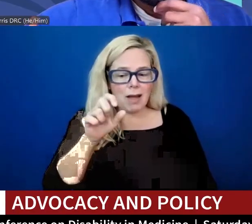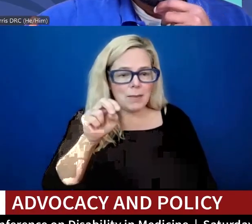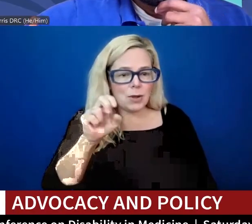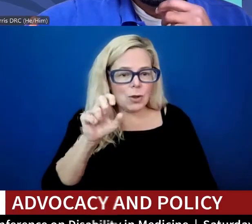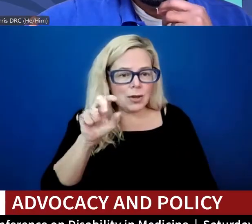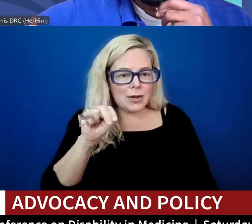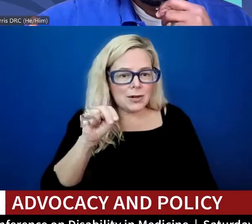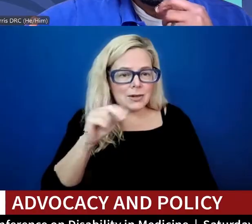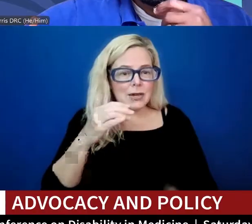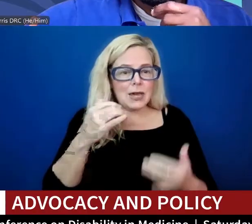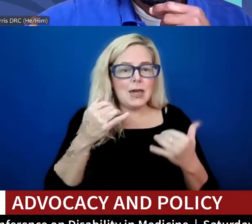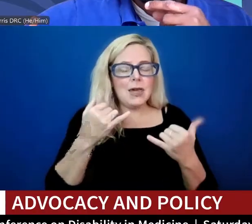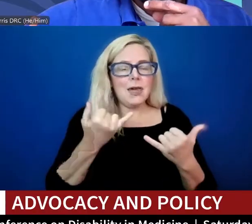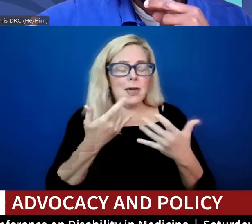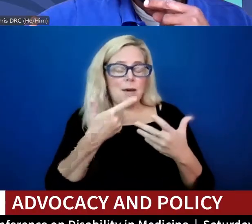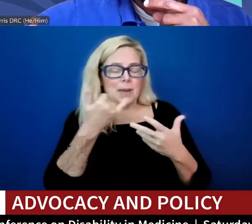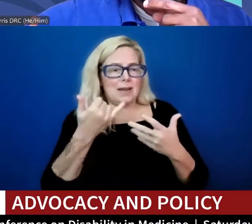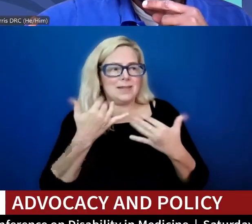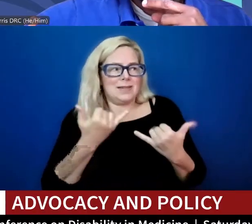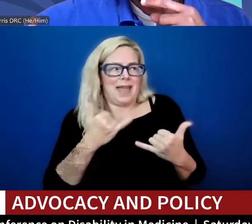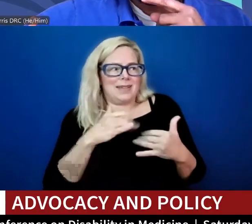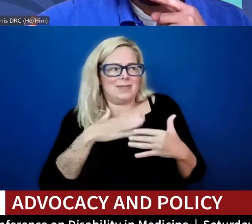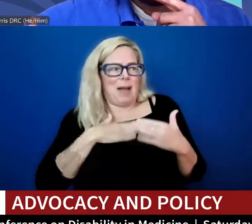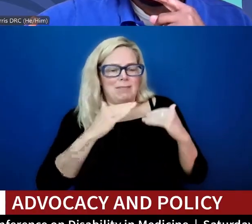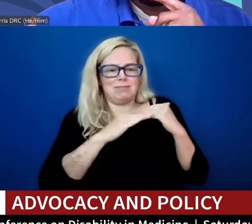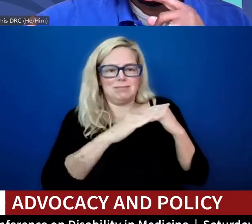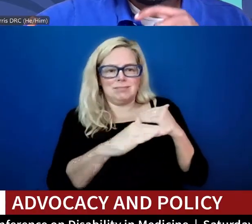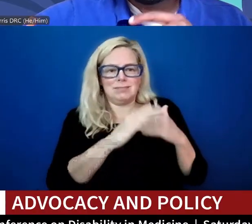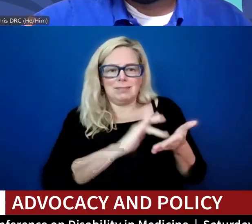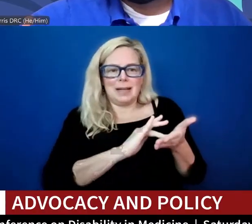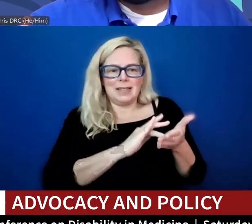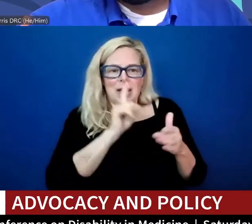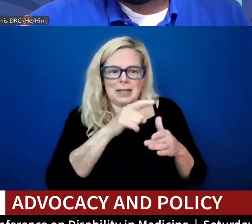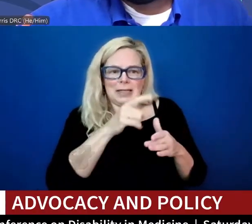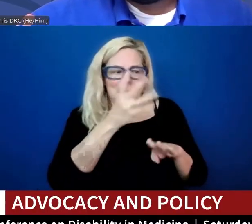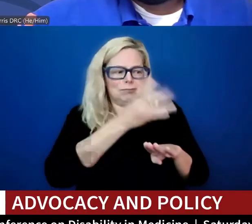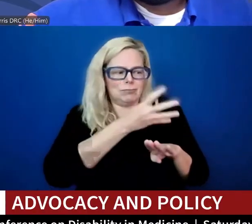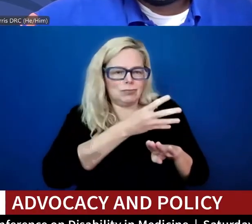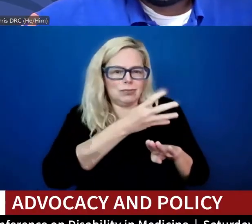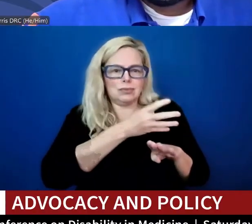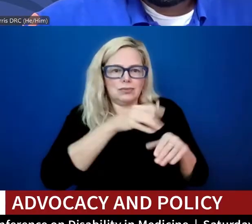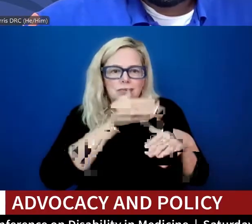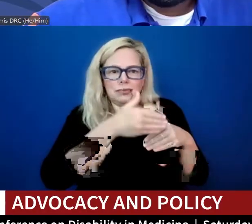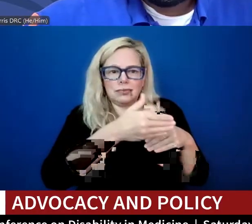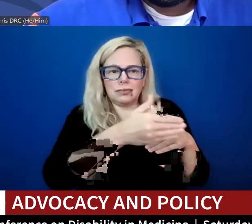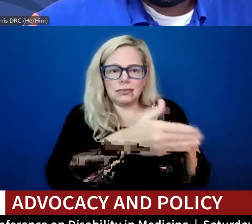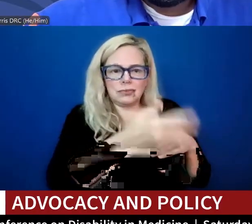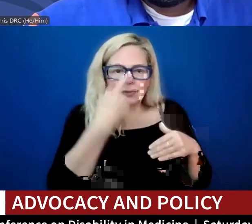immunoglobulin. These are so I started going to legislators and literally you just call them up,